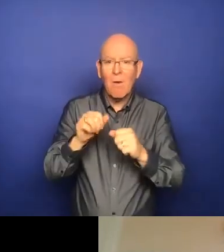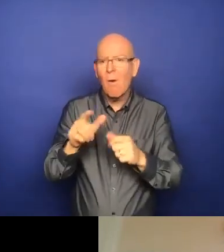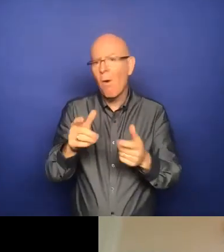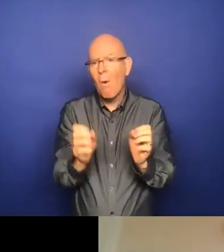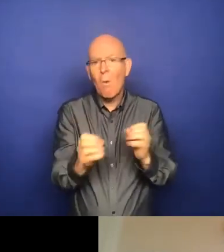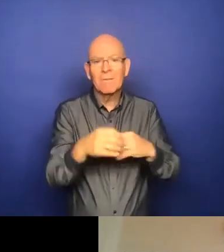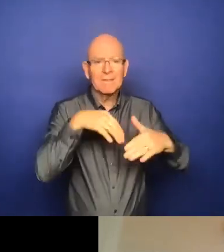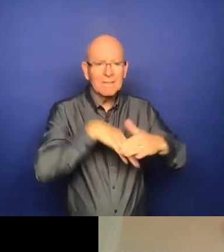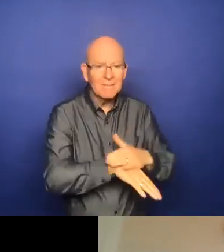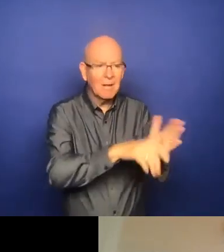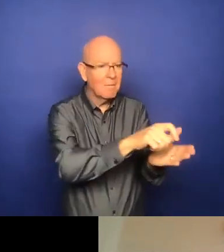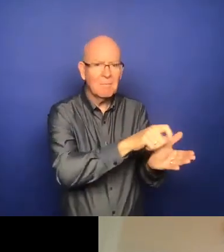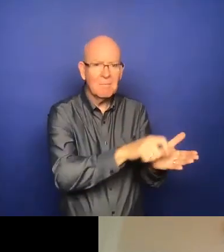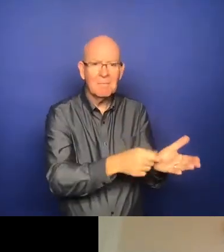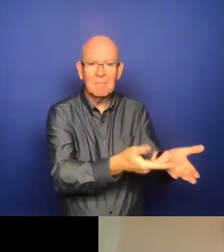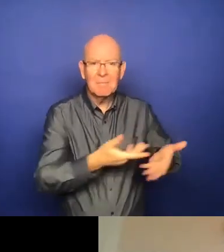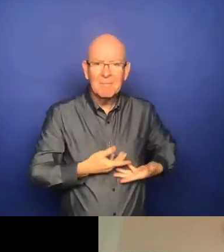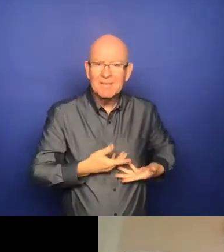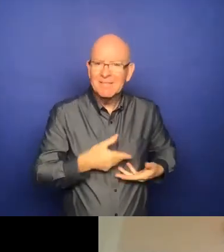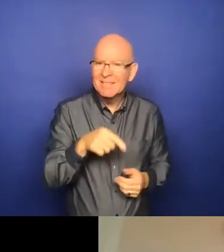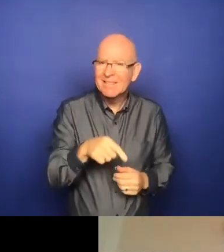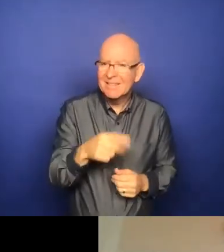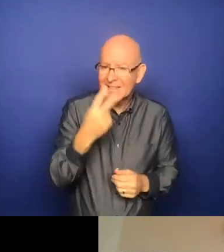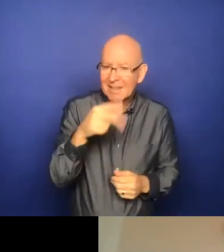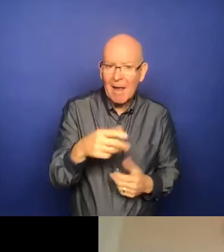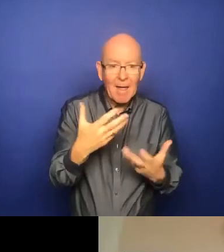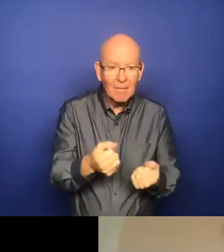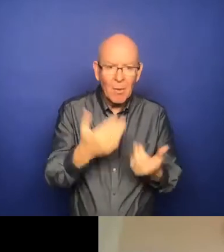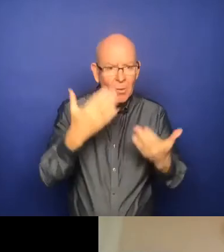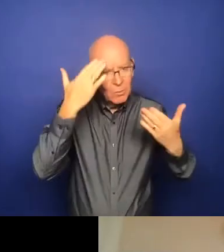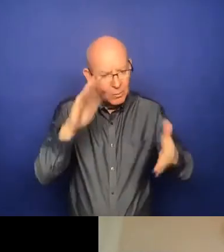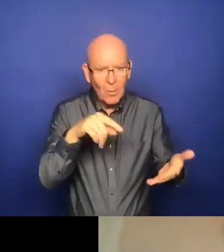So it is really more of a function of how the questionnaire